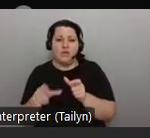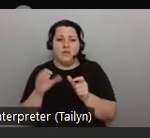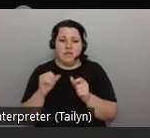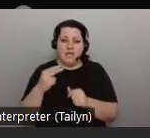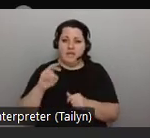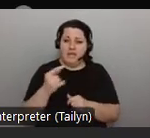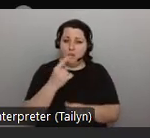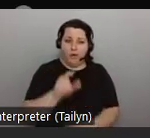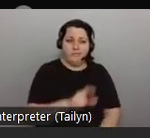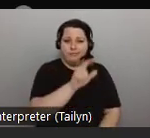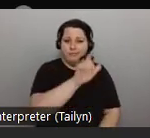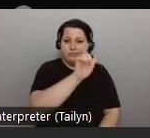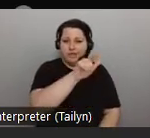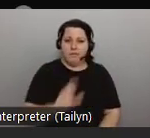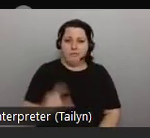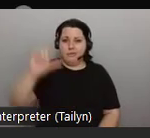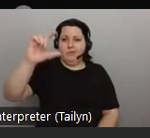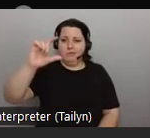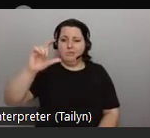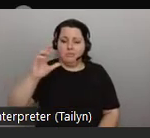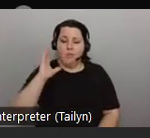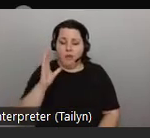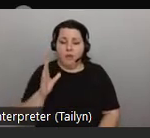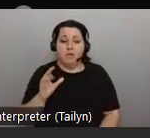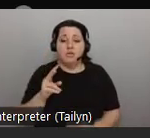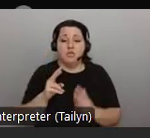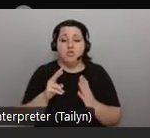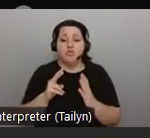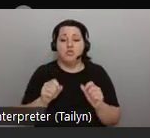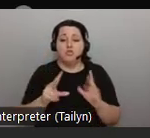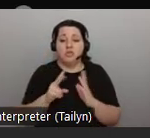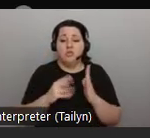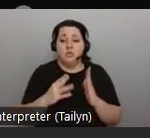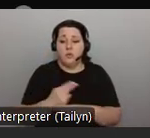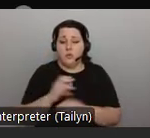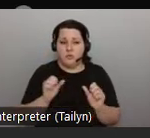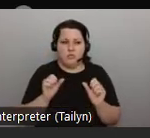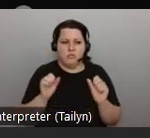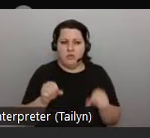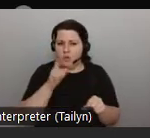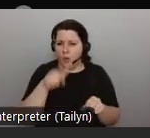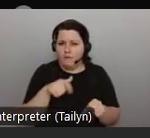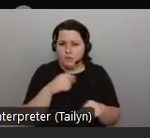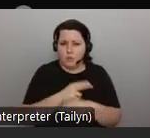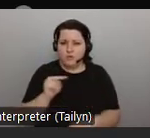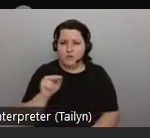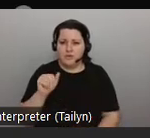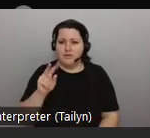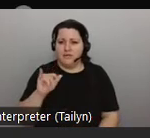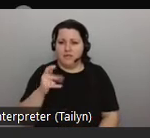list, Aya's most user can click this and immediately jumped to the